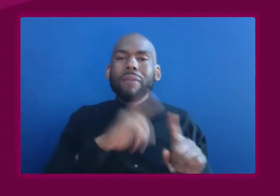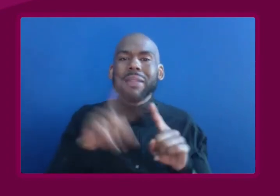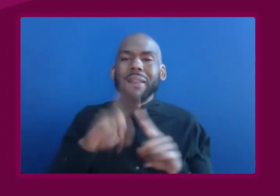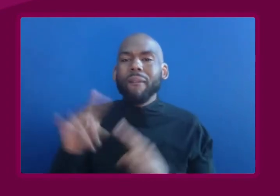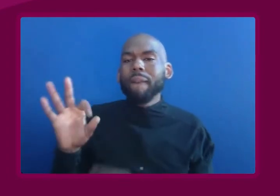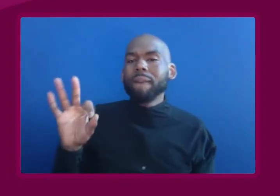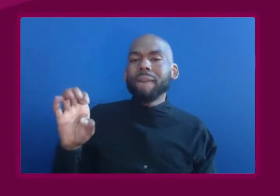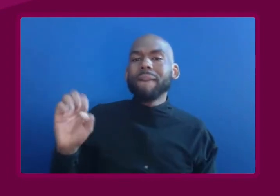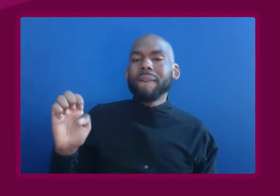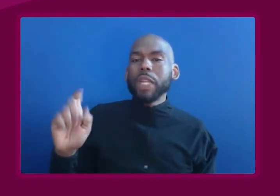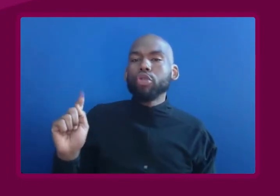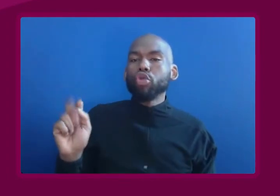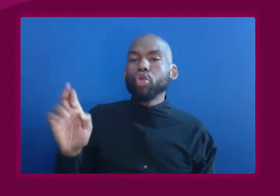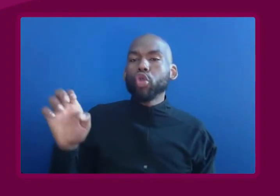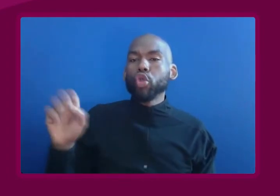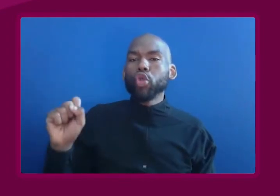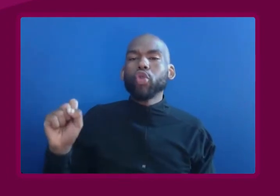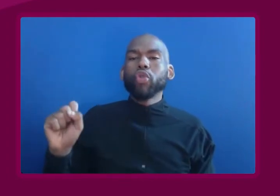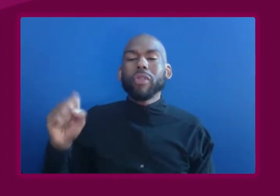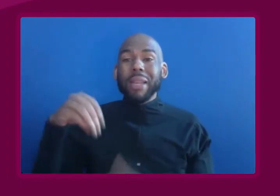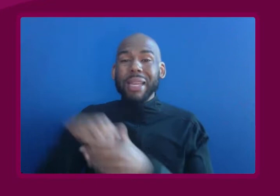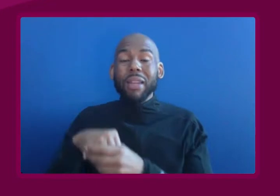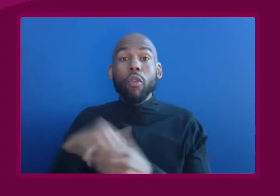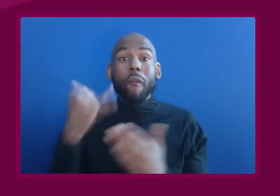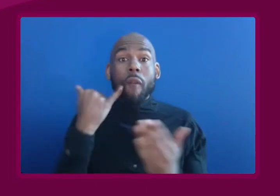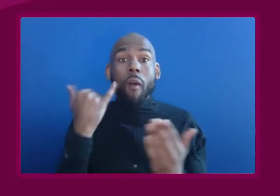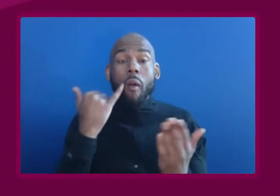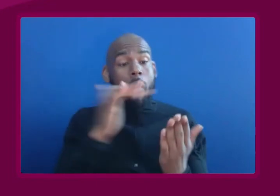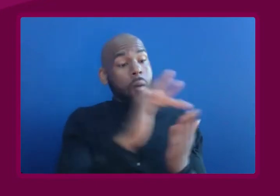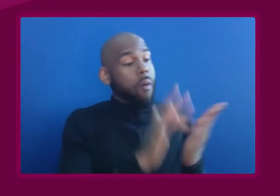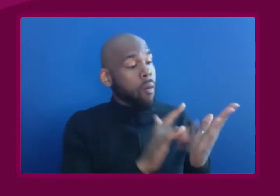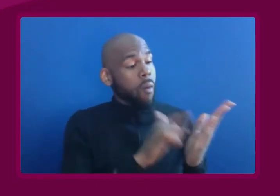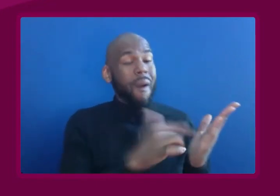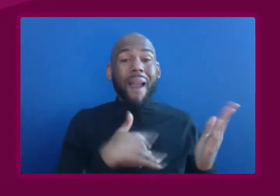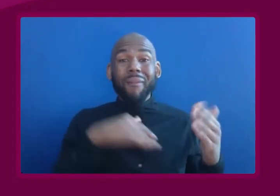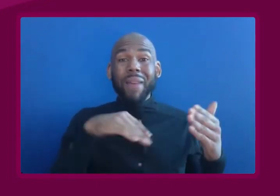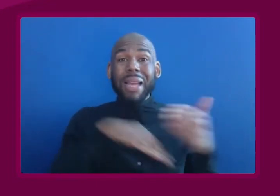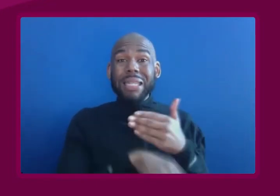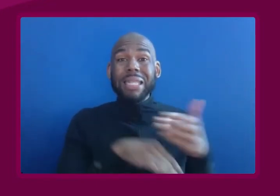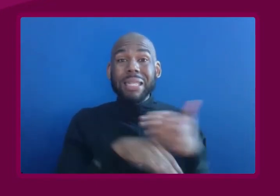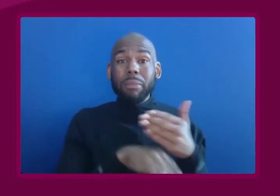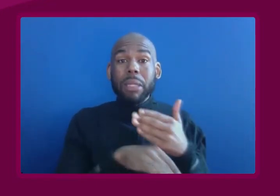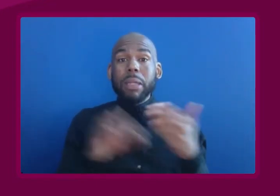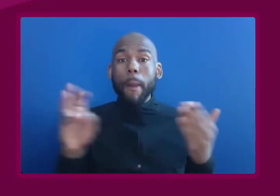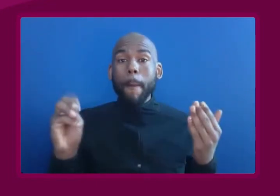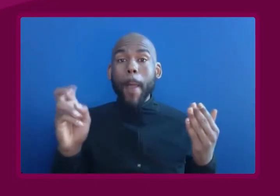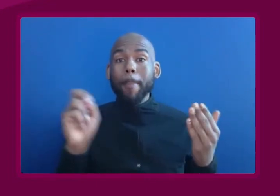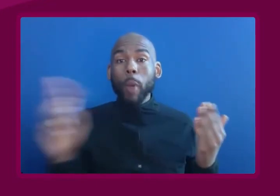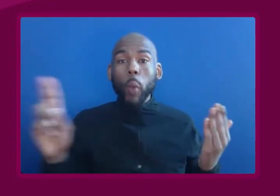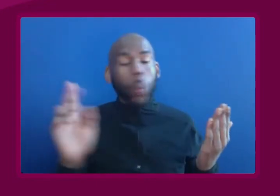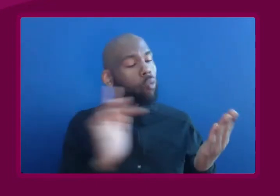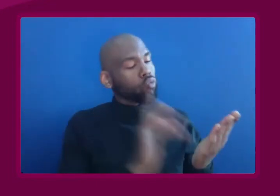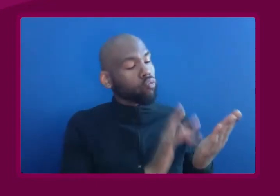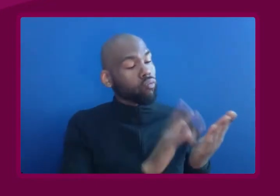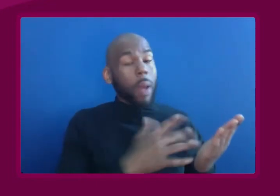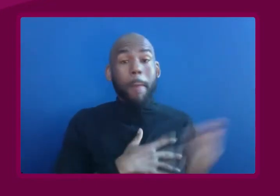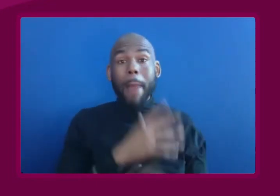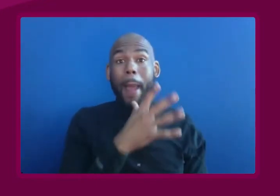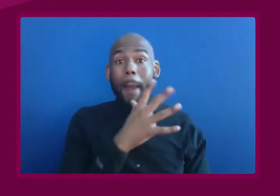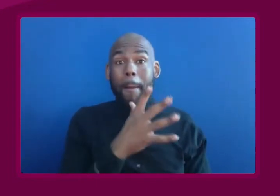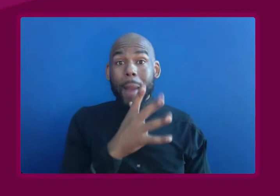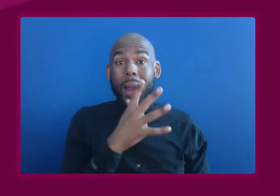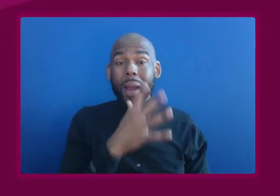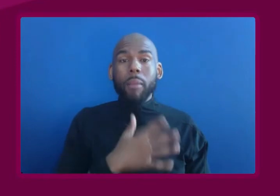are under the accessibility menu of phones, my mom, her text needs to be a little bit